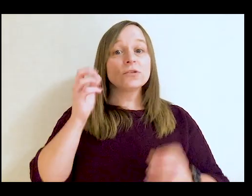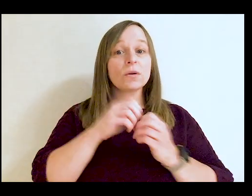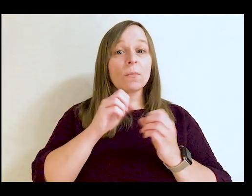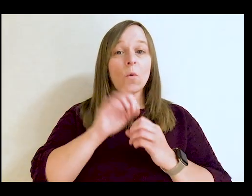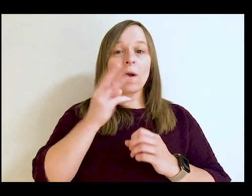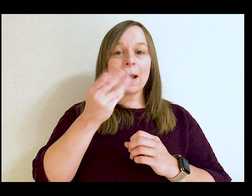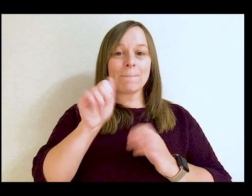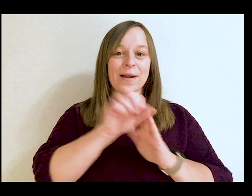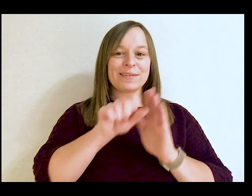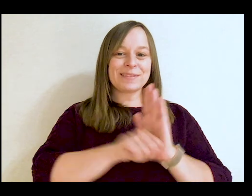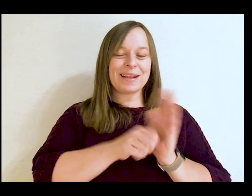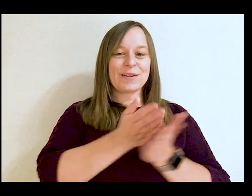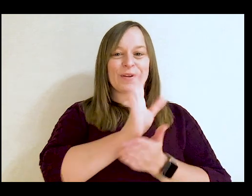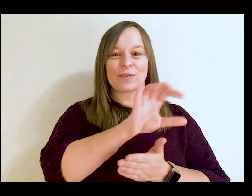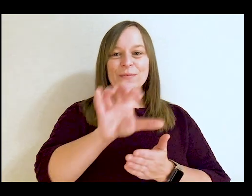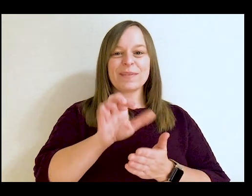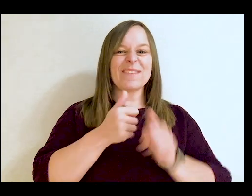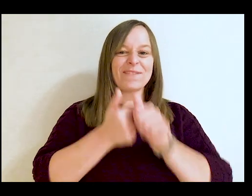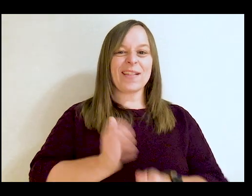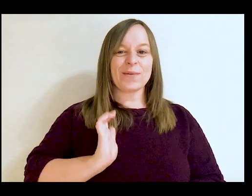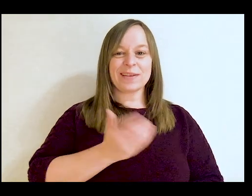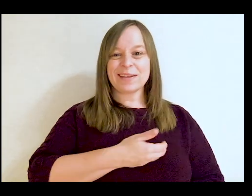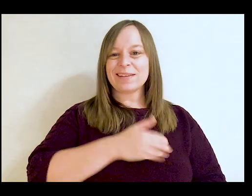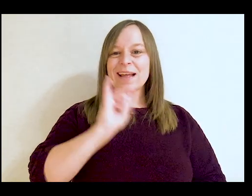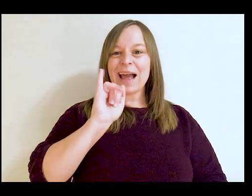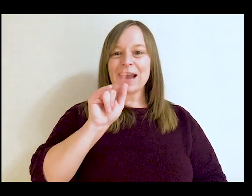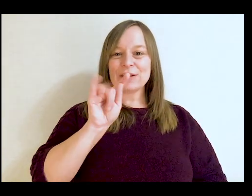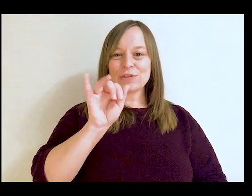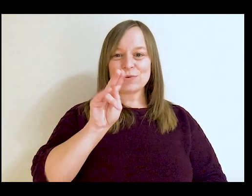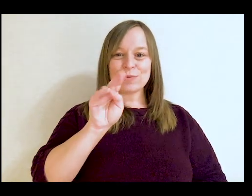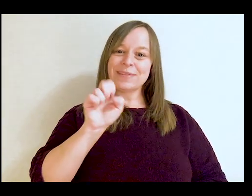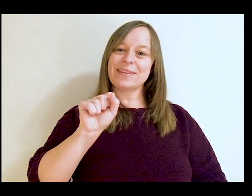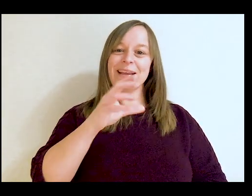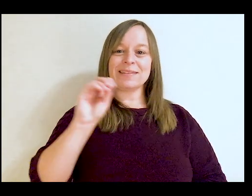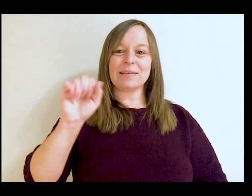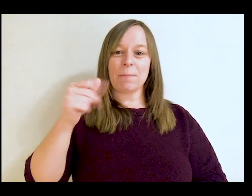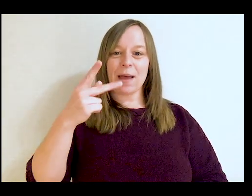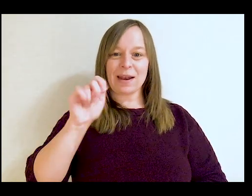To listen to more Empire State of Rights: Closed Captioned follow us on iTunes and Spotify.